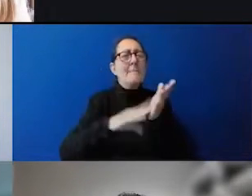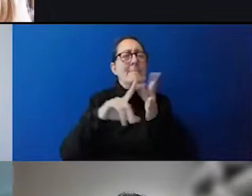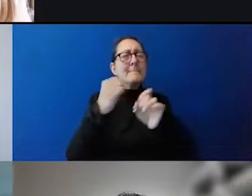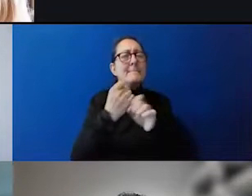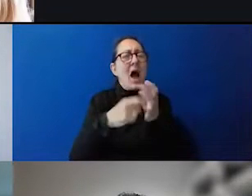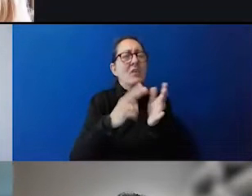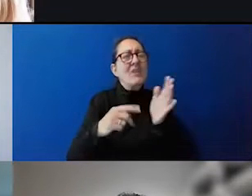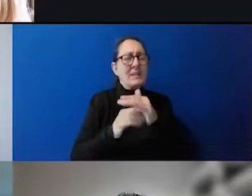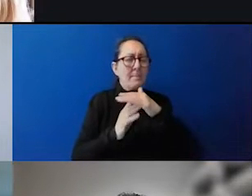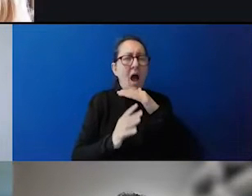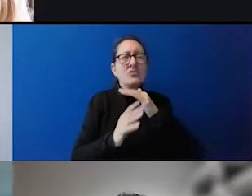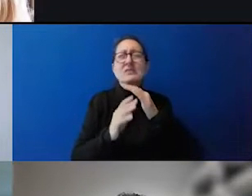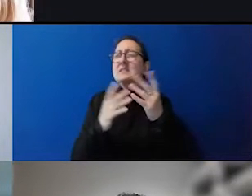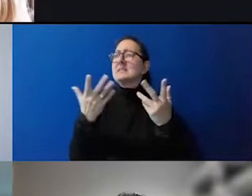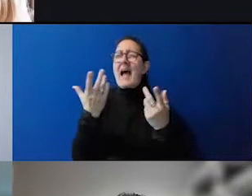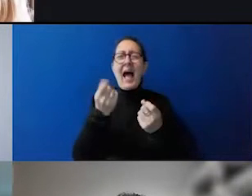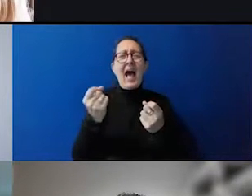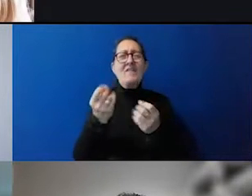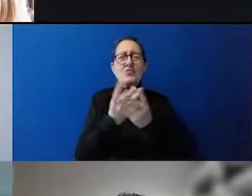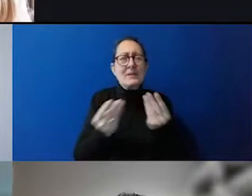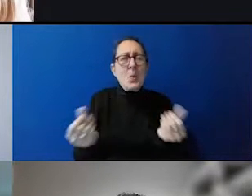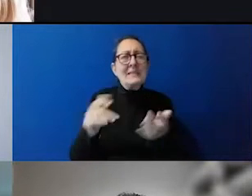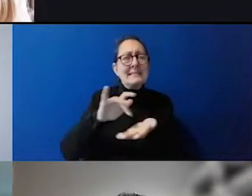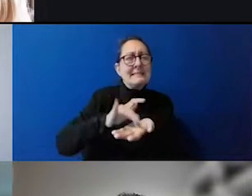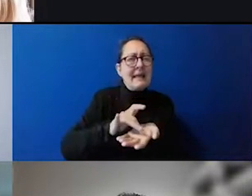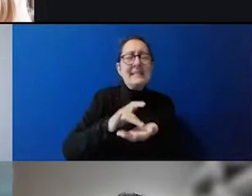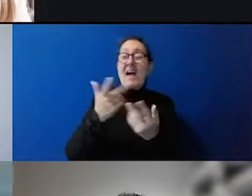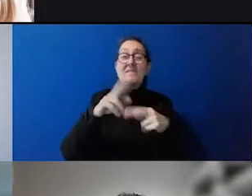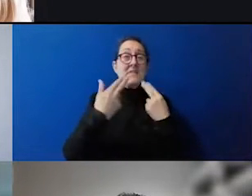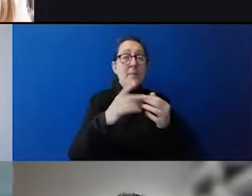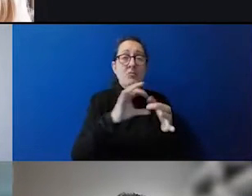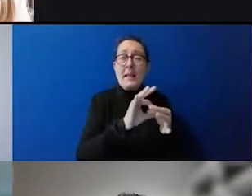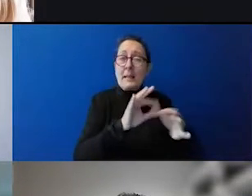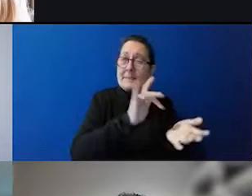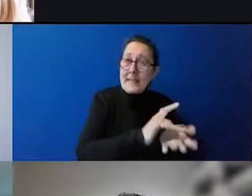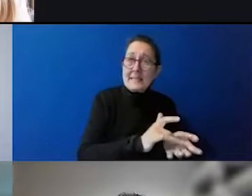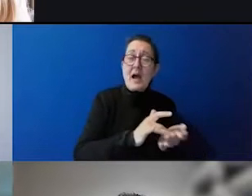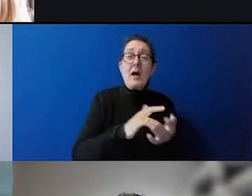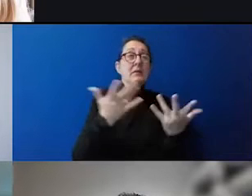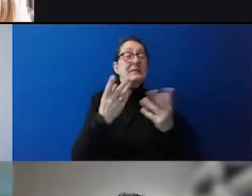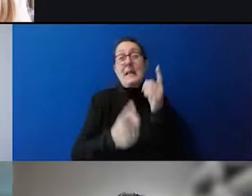and um sometimes the family relationship centers sometimes hospitals and other Outreach locations